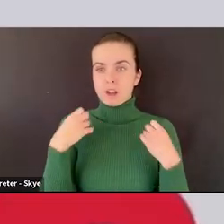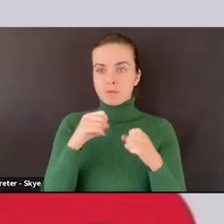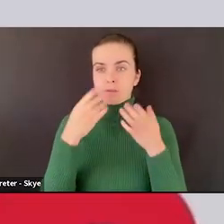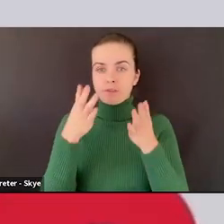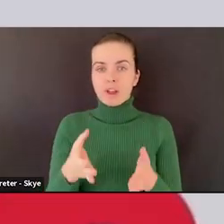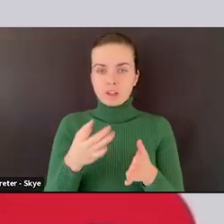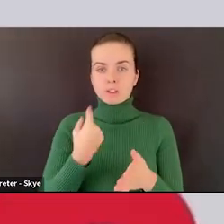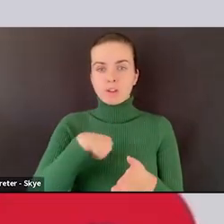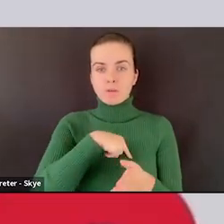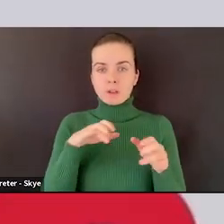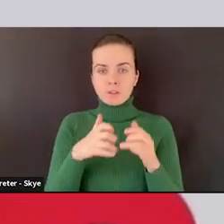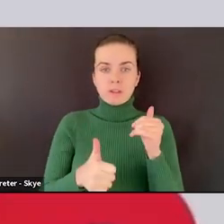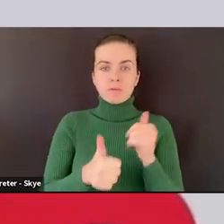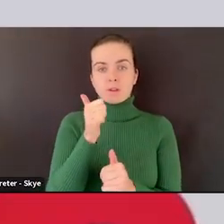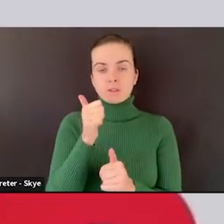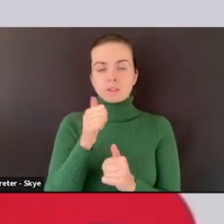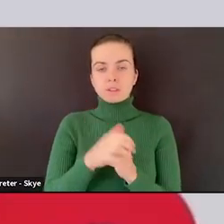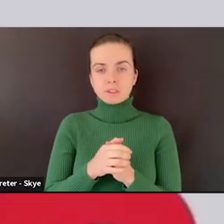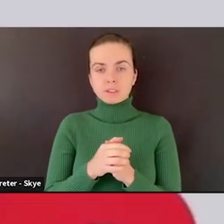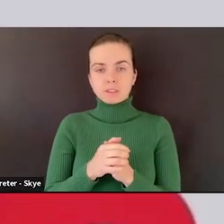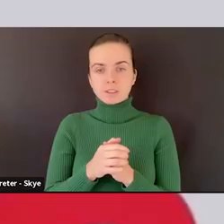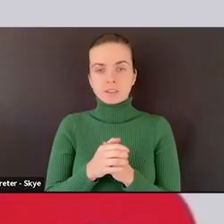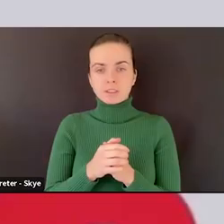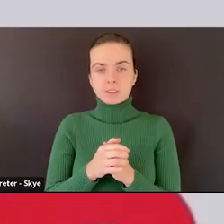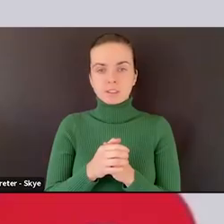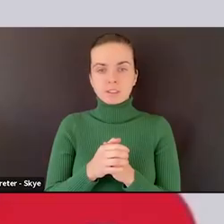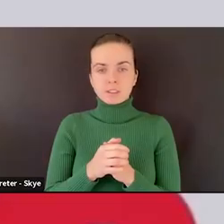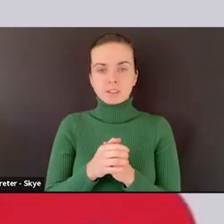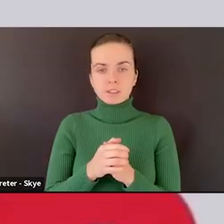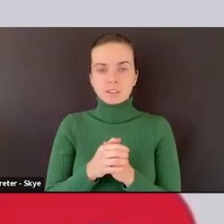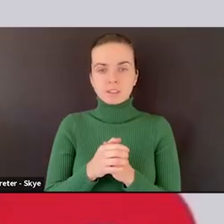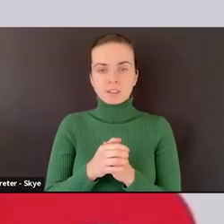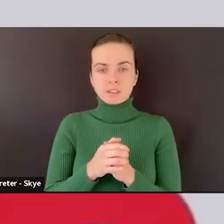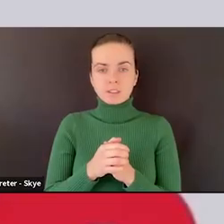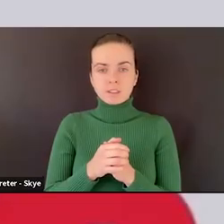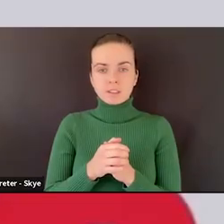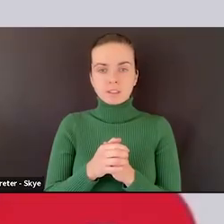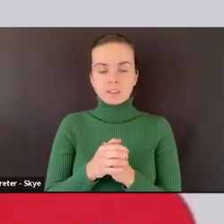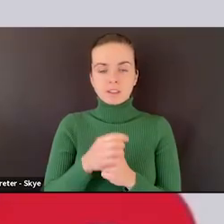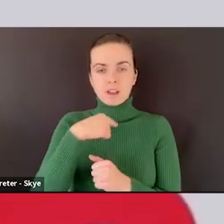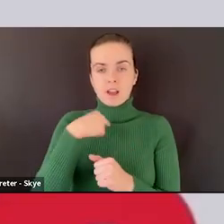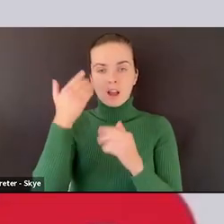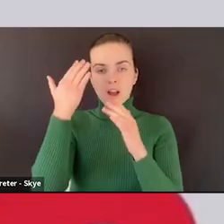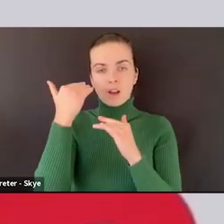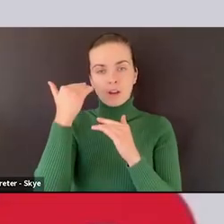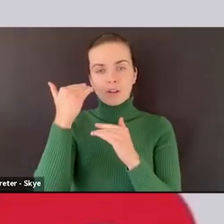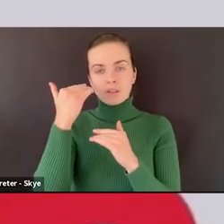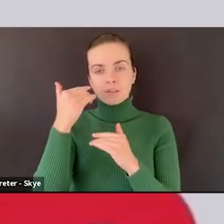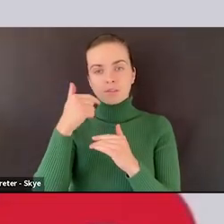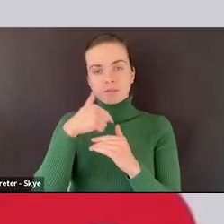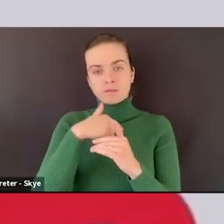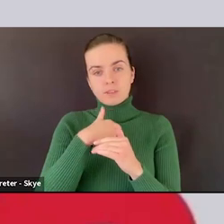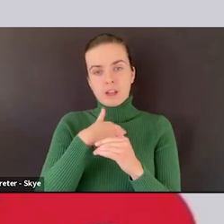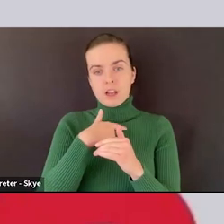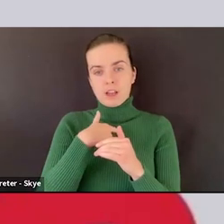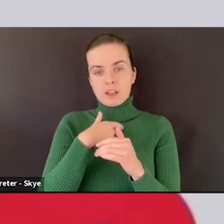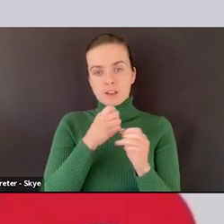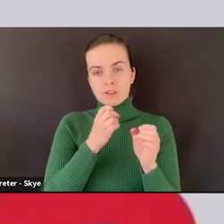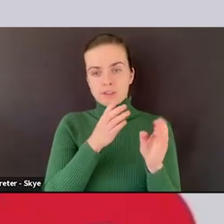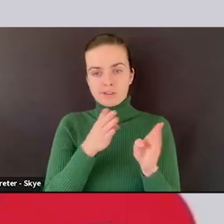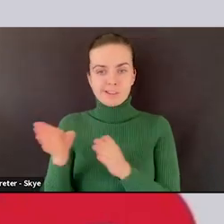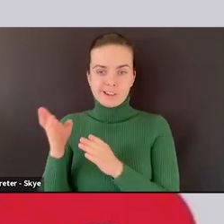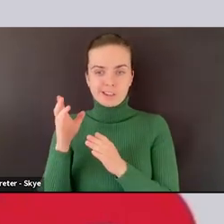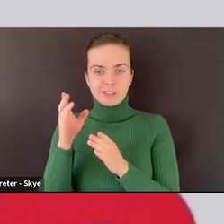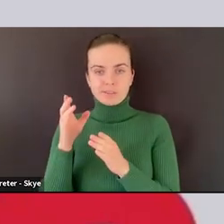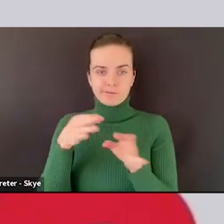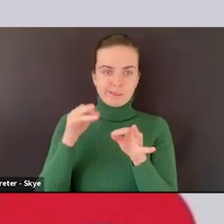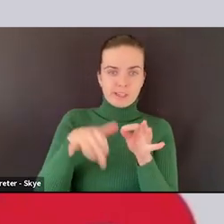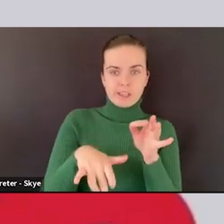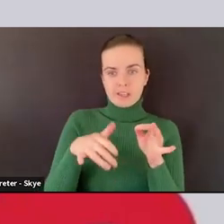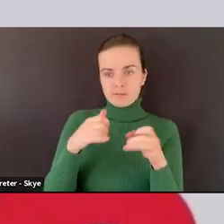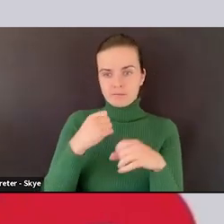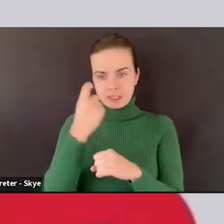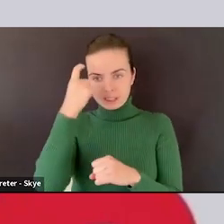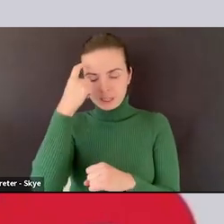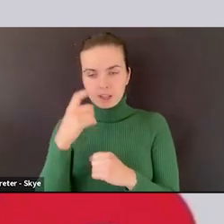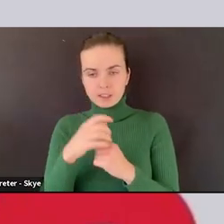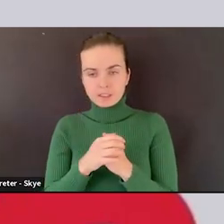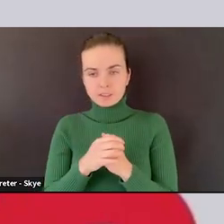are doing the most. And so I hope that I have put this together in some sense that really